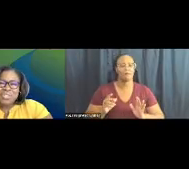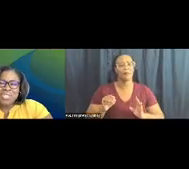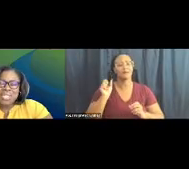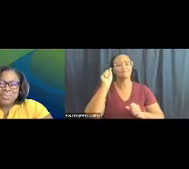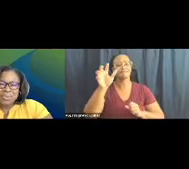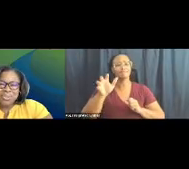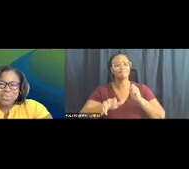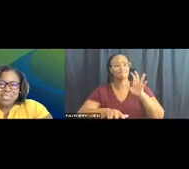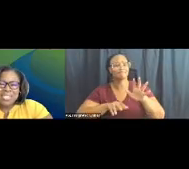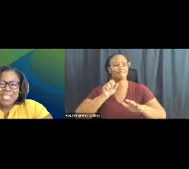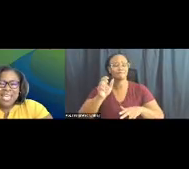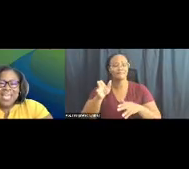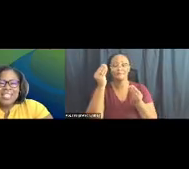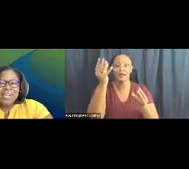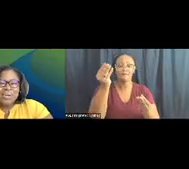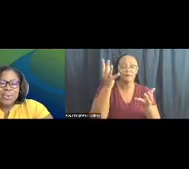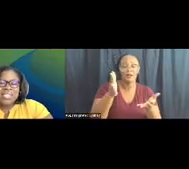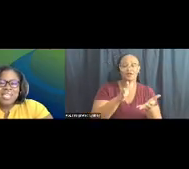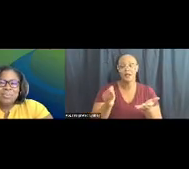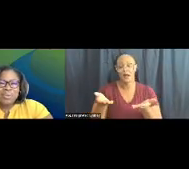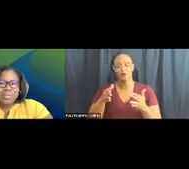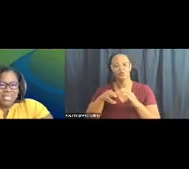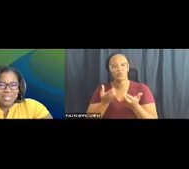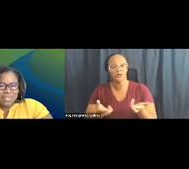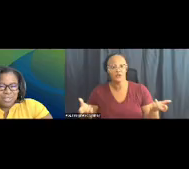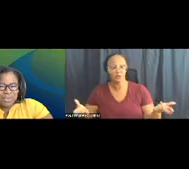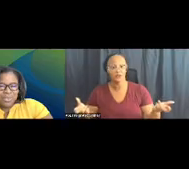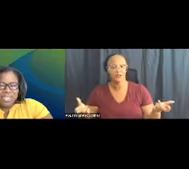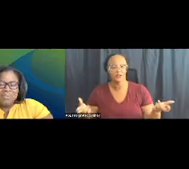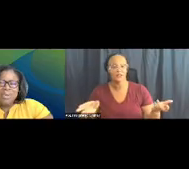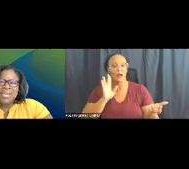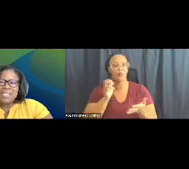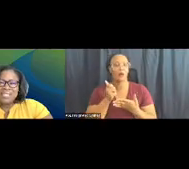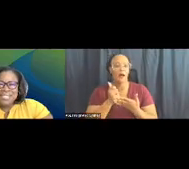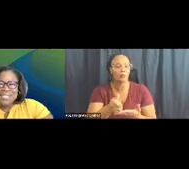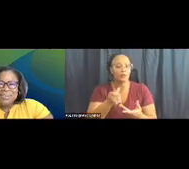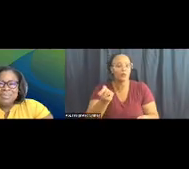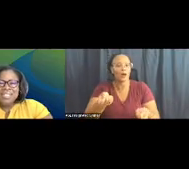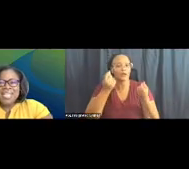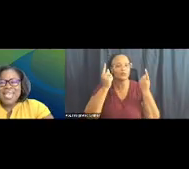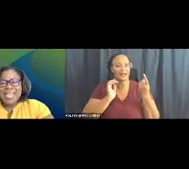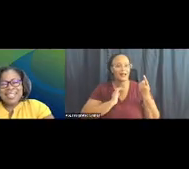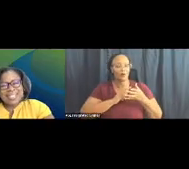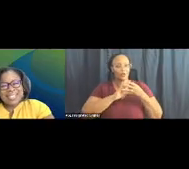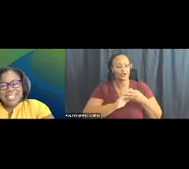information and resources that are going to help you understand the story behind the systems and